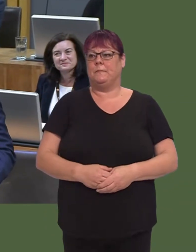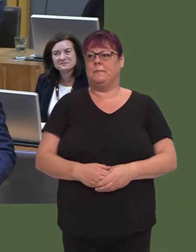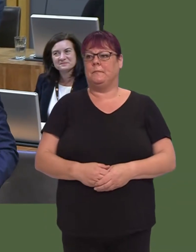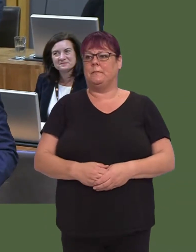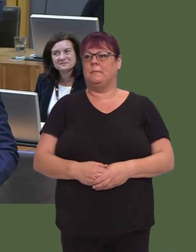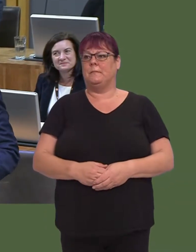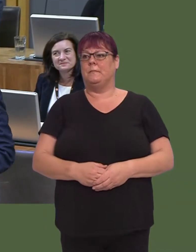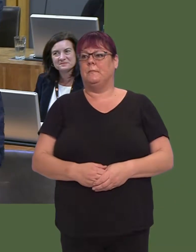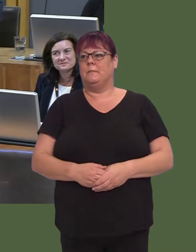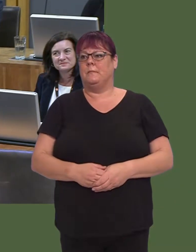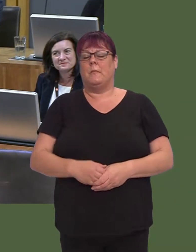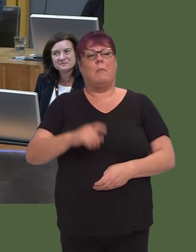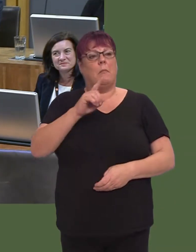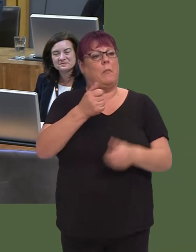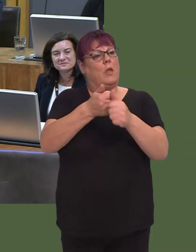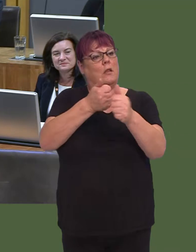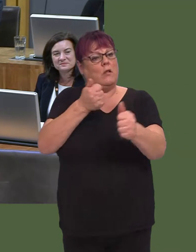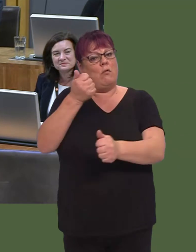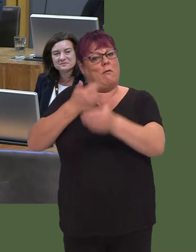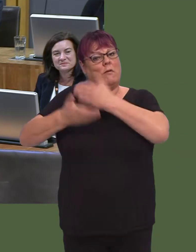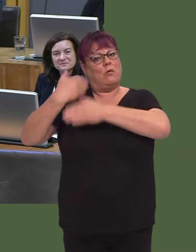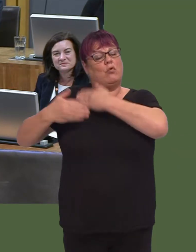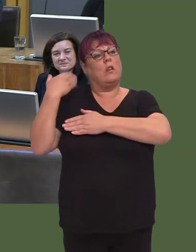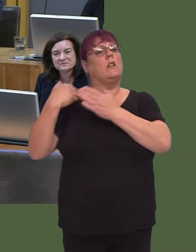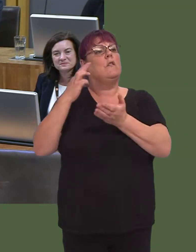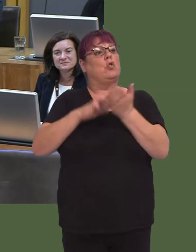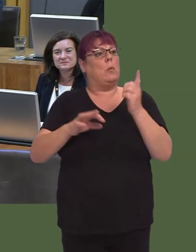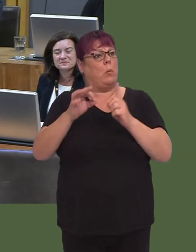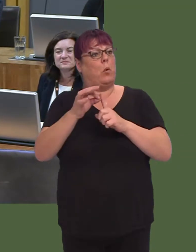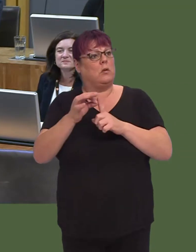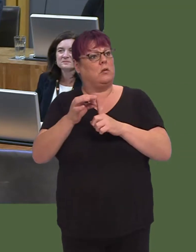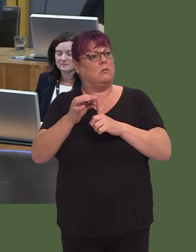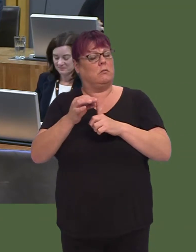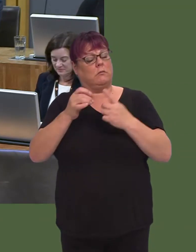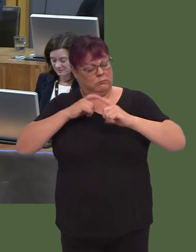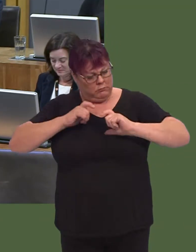him of that, and we will always look to ensure that the industrial heritage of Newport that